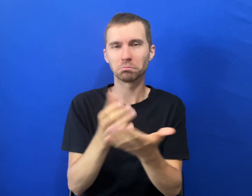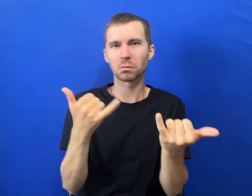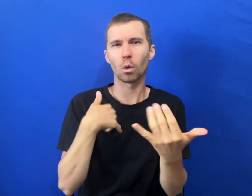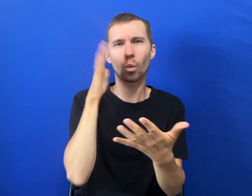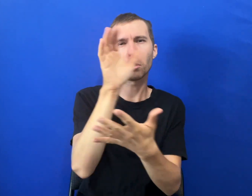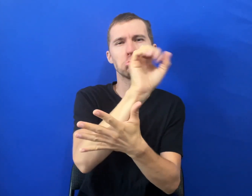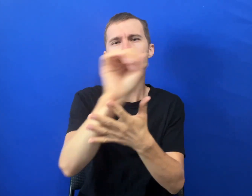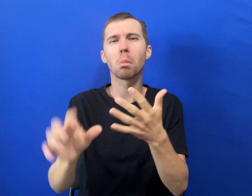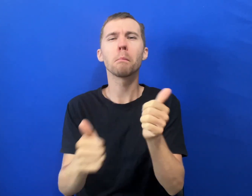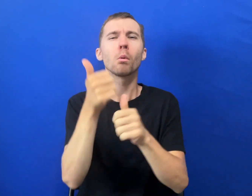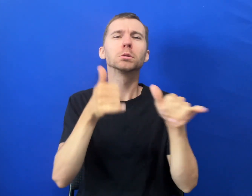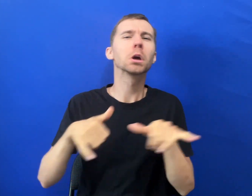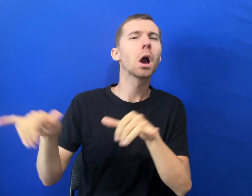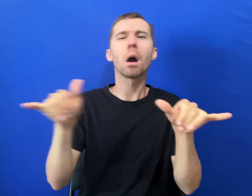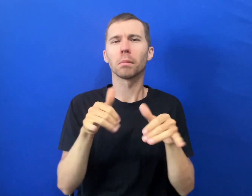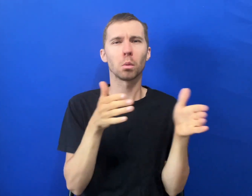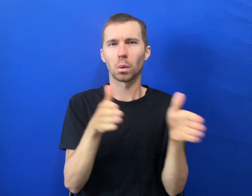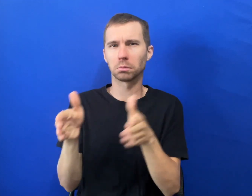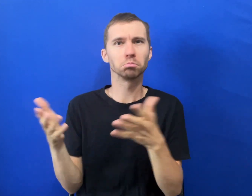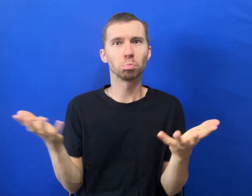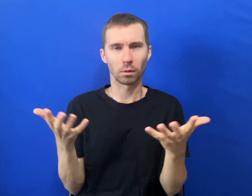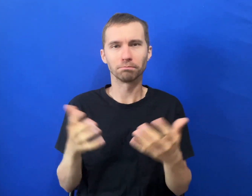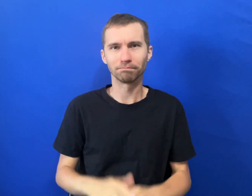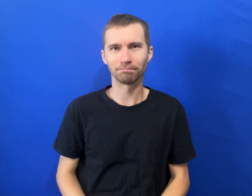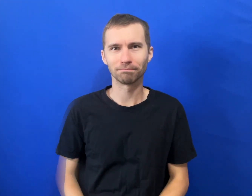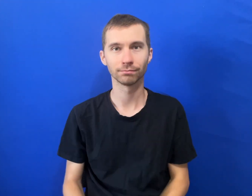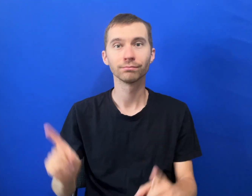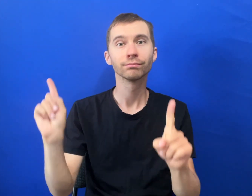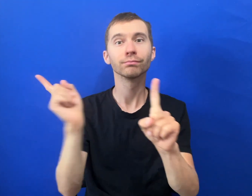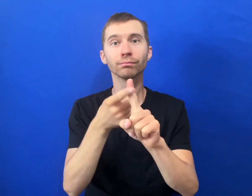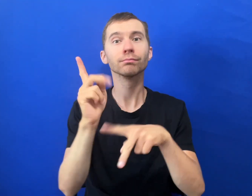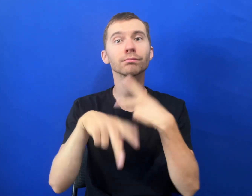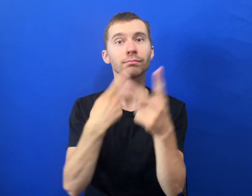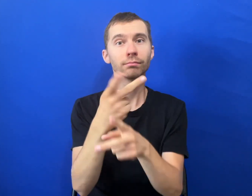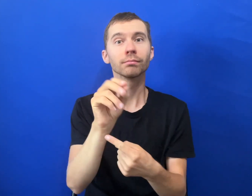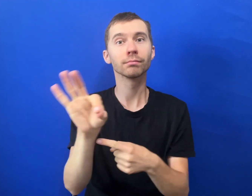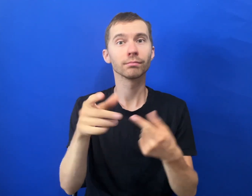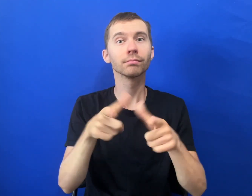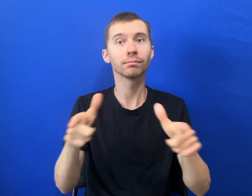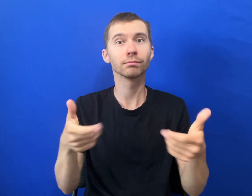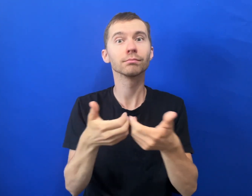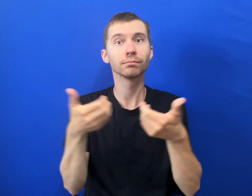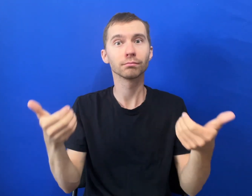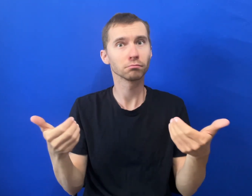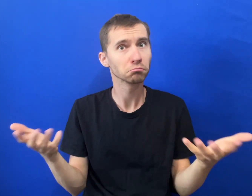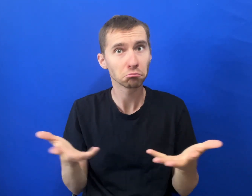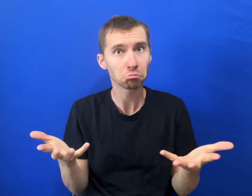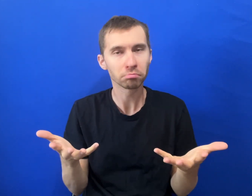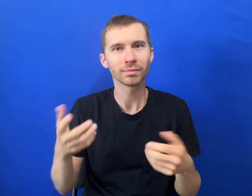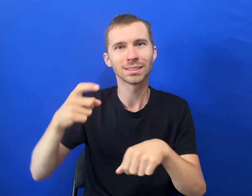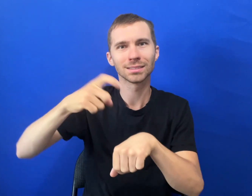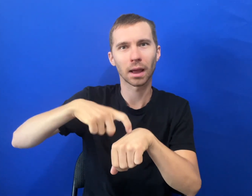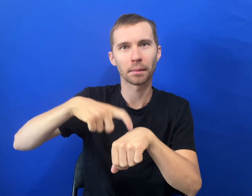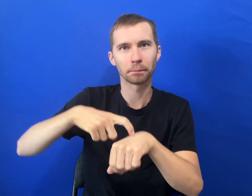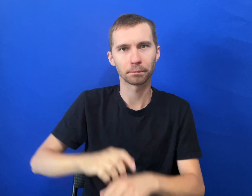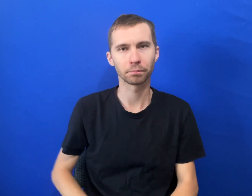Now, I'm going to list the most common ways: The first type of language separation is "time".